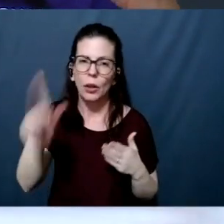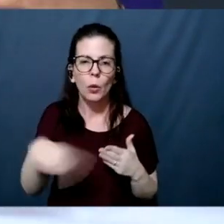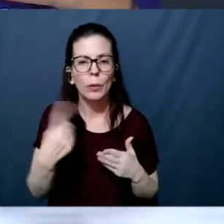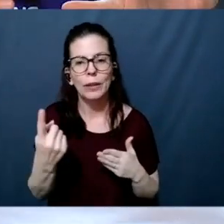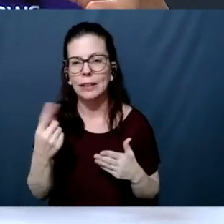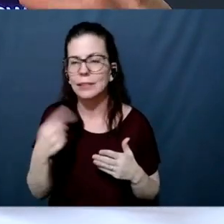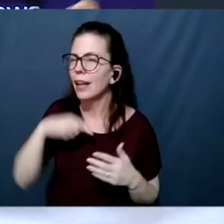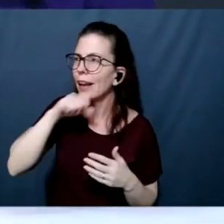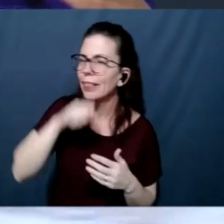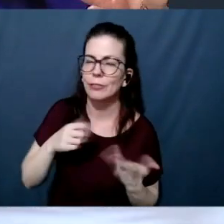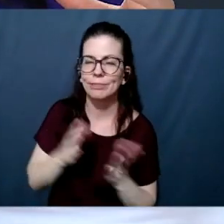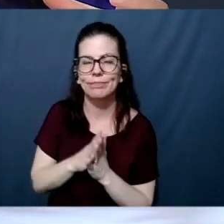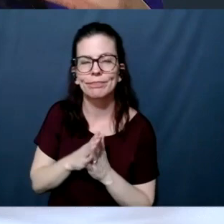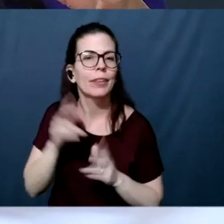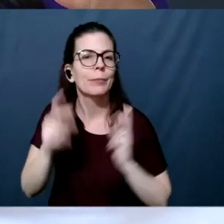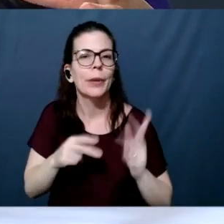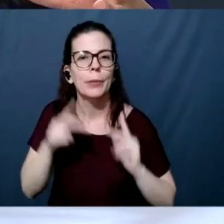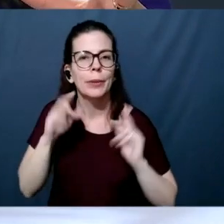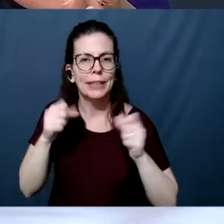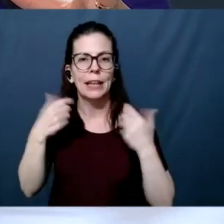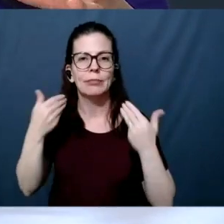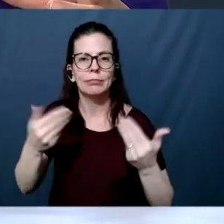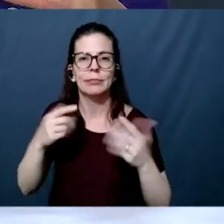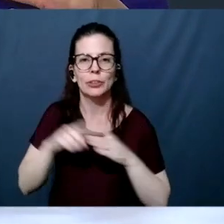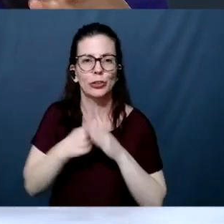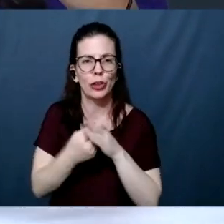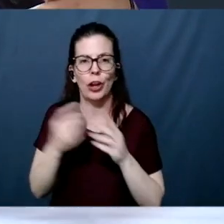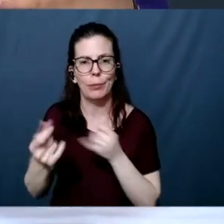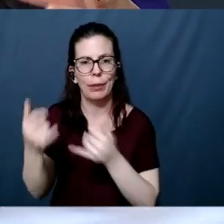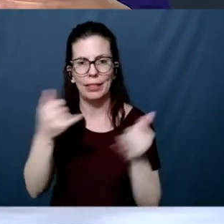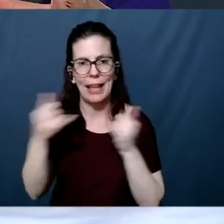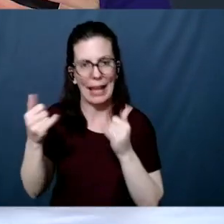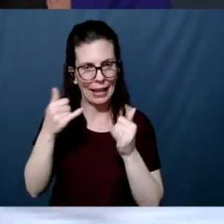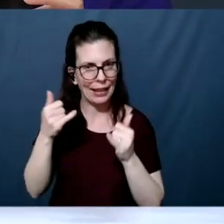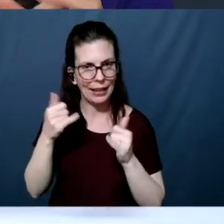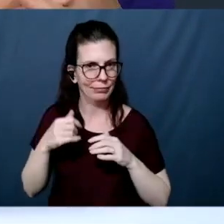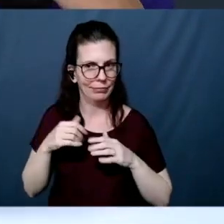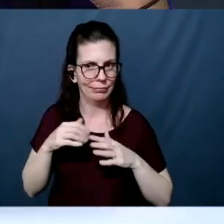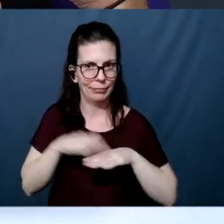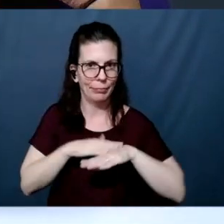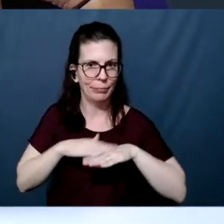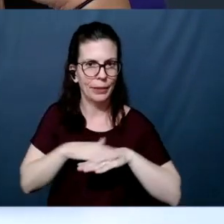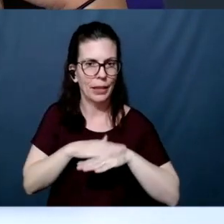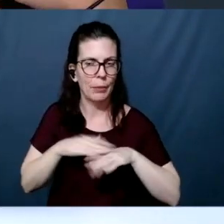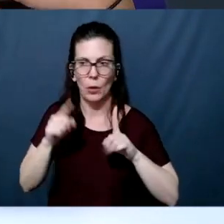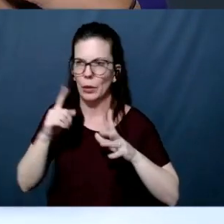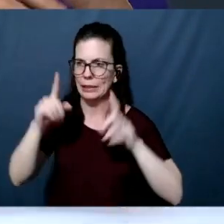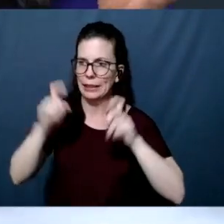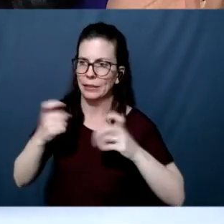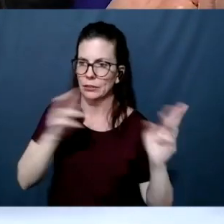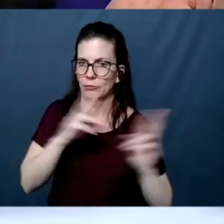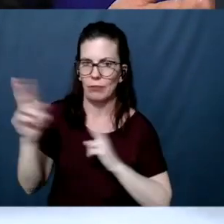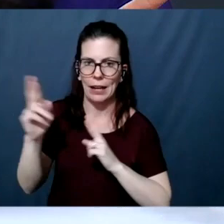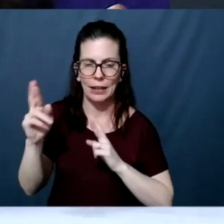people can start tinkering with it and playing with it, but you can also just once it's tested and ready, you can like run it on millions of devices.